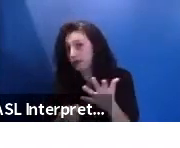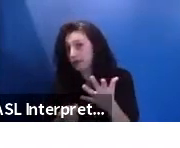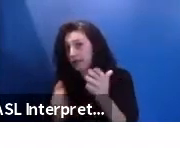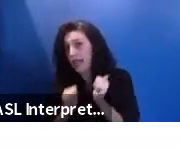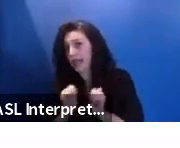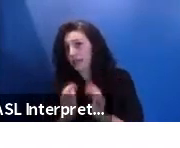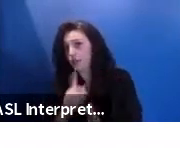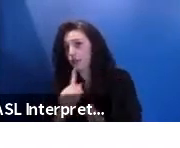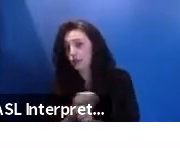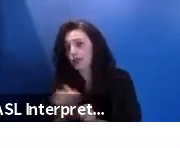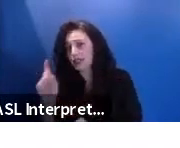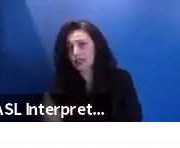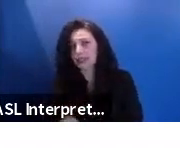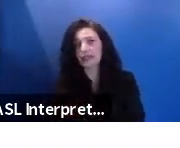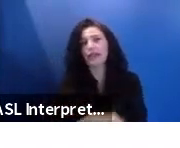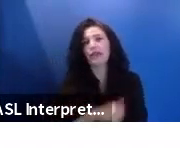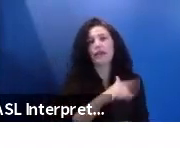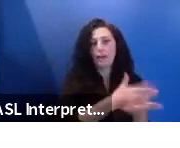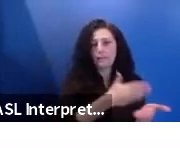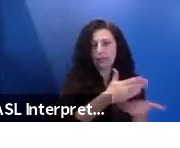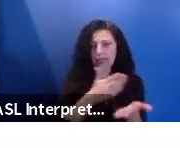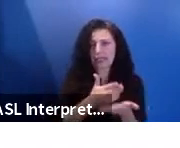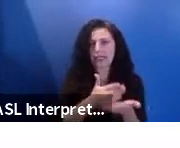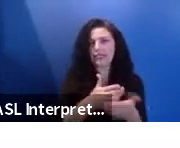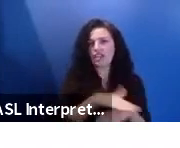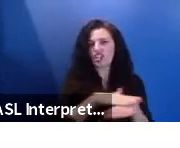that performers are working on or with will be sanitized before and after use.